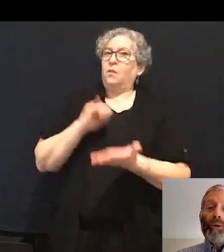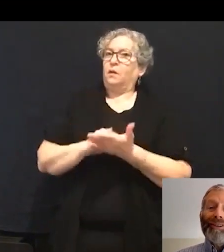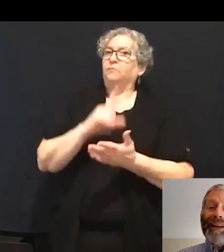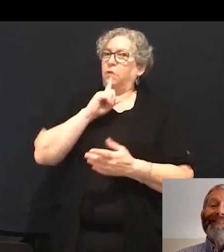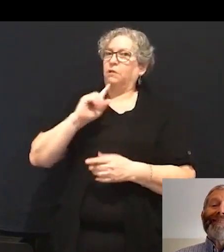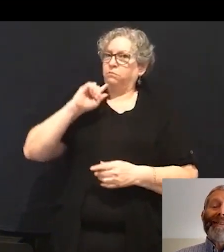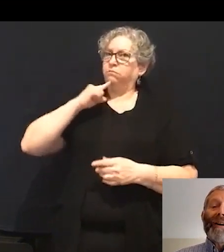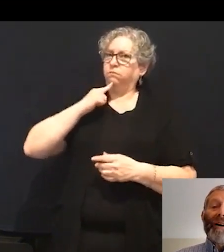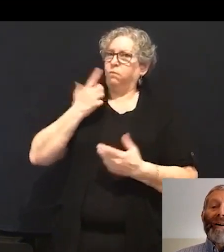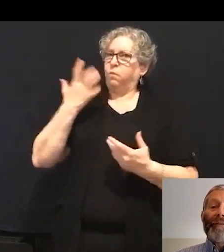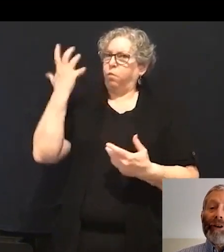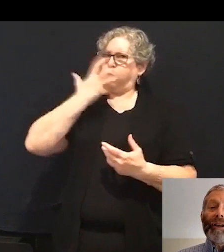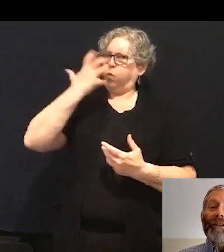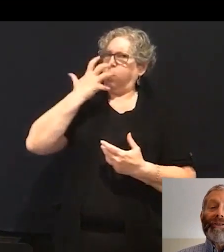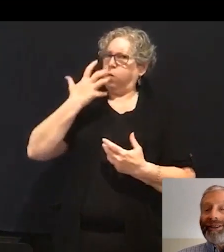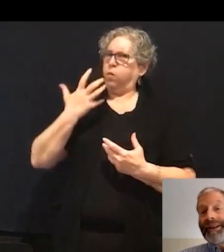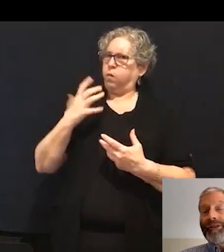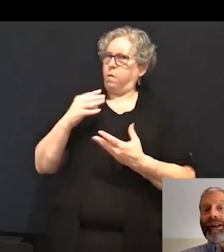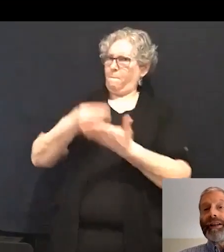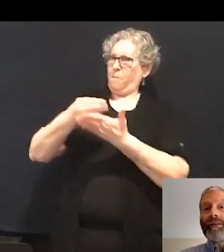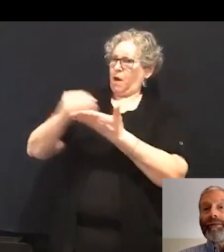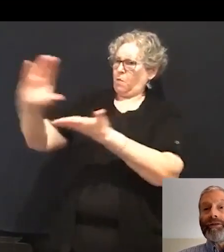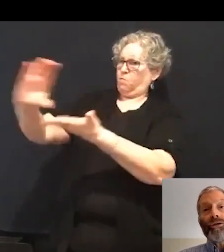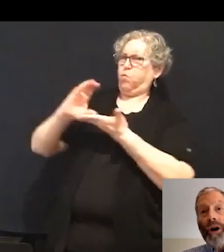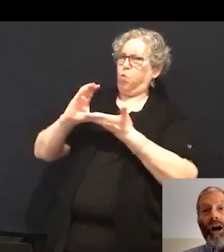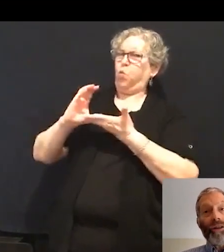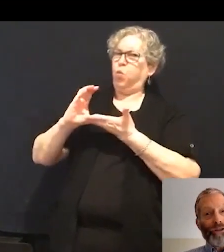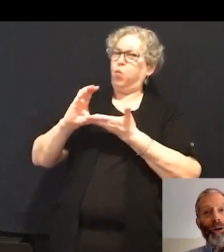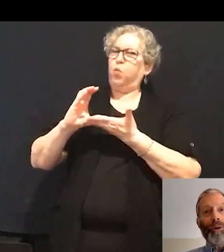So that's a very significant, strong sum